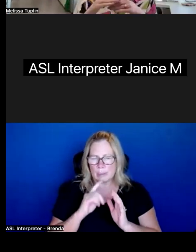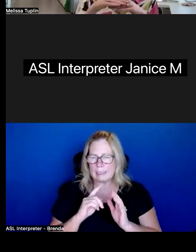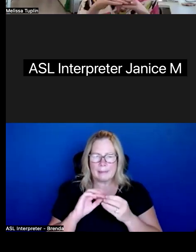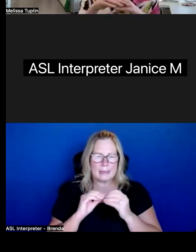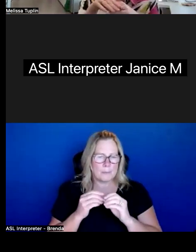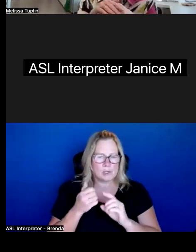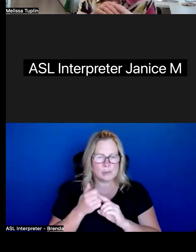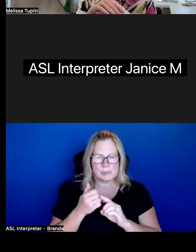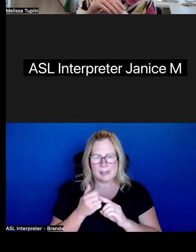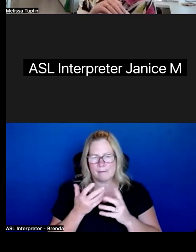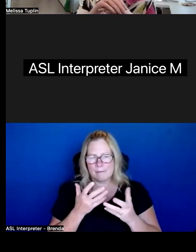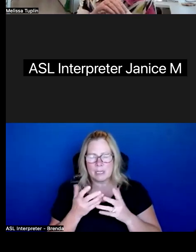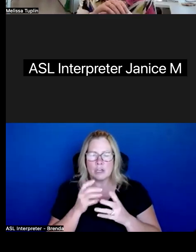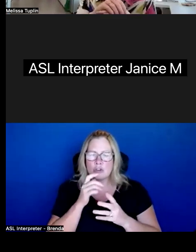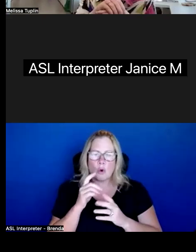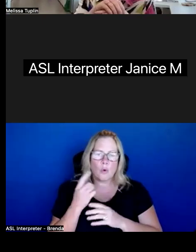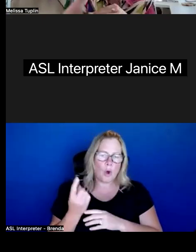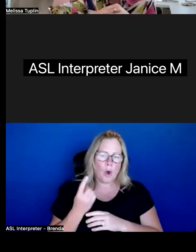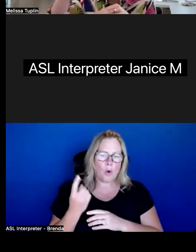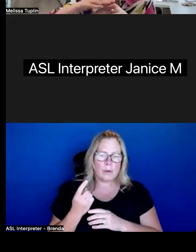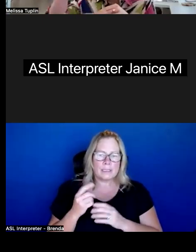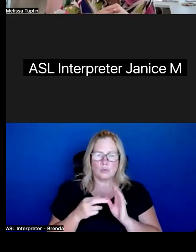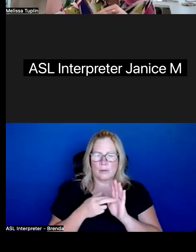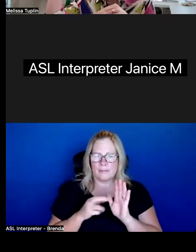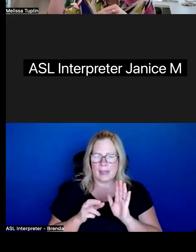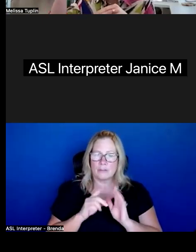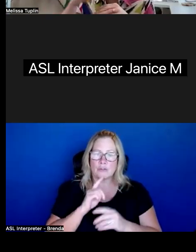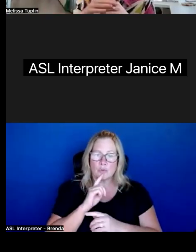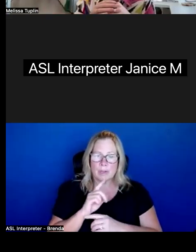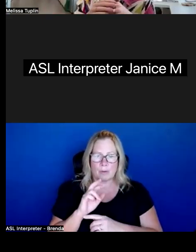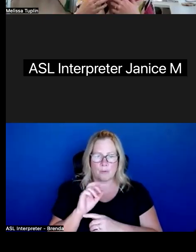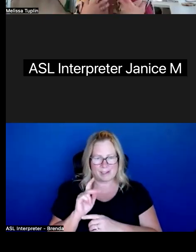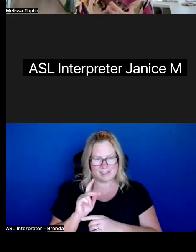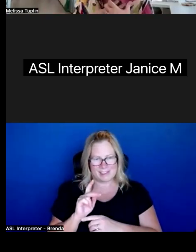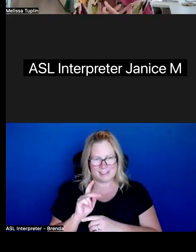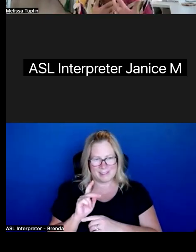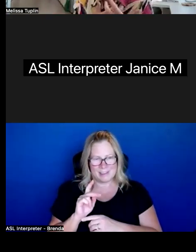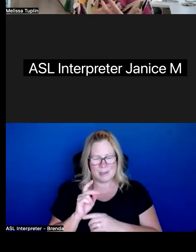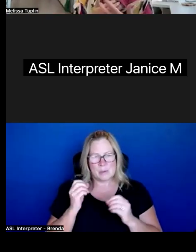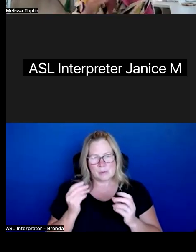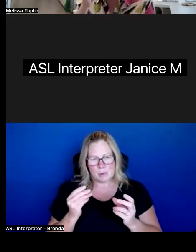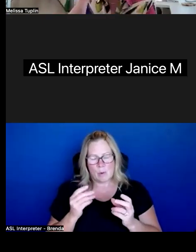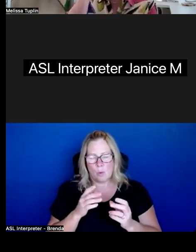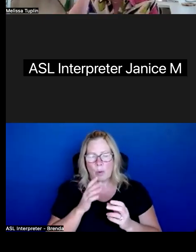don't necessarily reflect real risk after they leave the paper. So we will absolutely continue